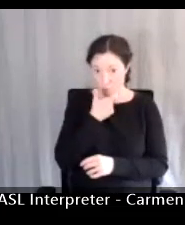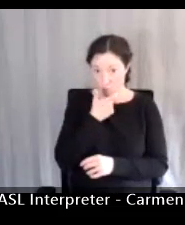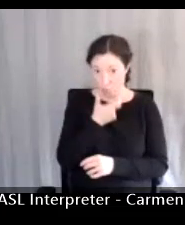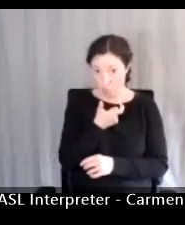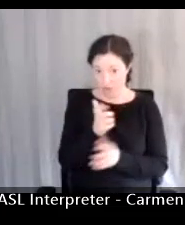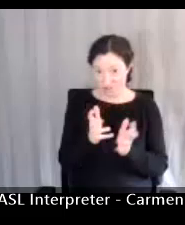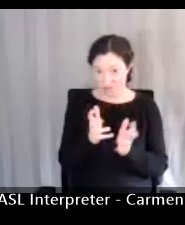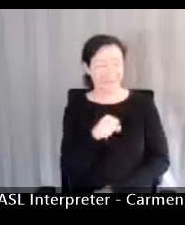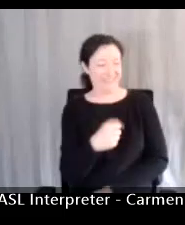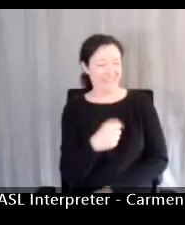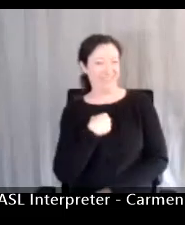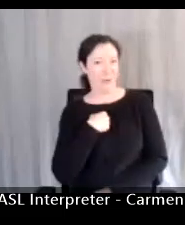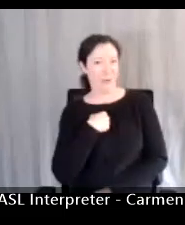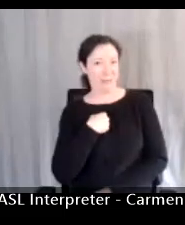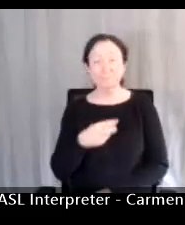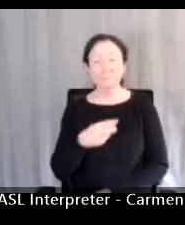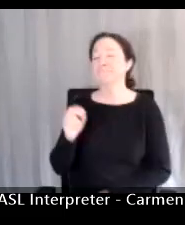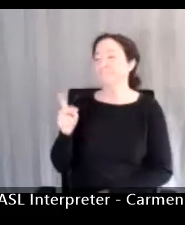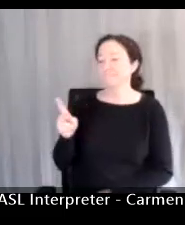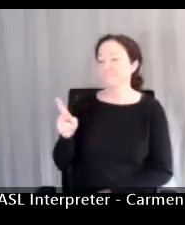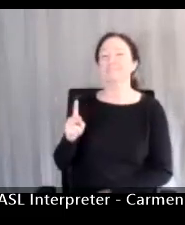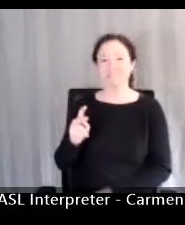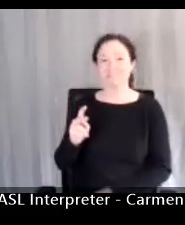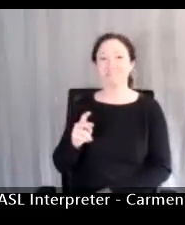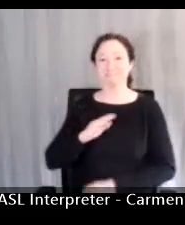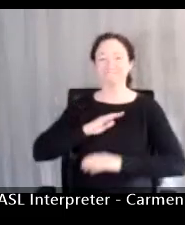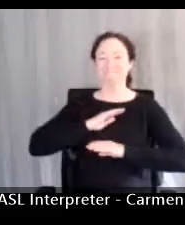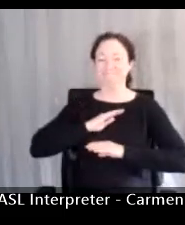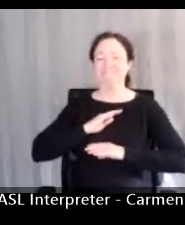Chat. Okay. Okay. And just, you know, tell me when to put, put the brakes on.